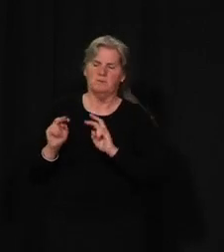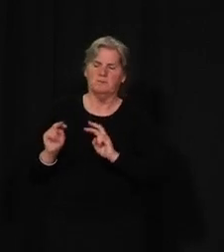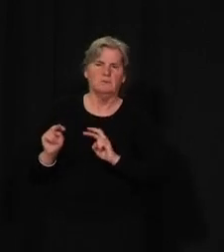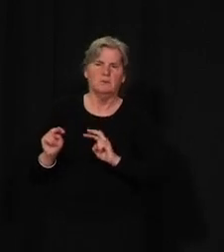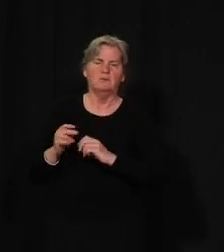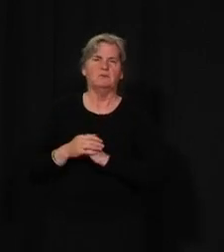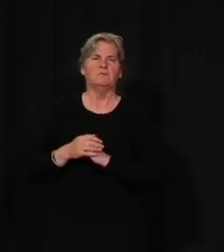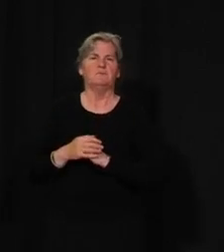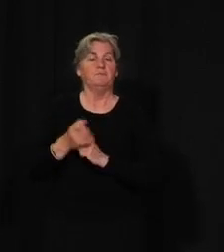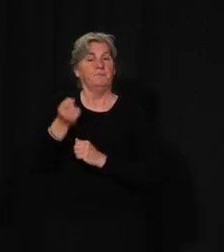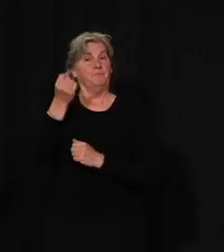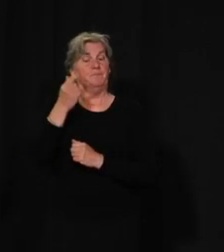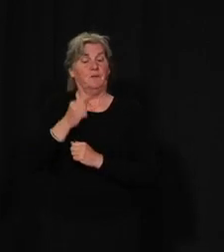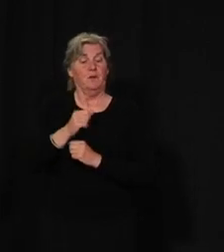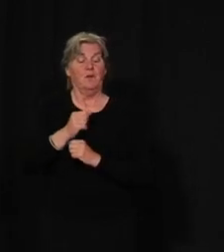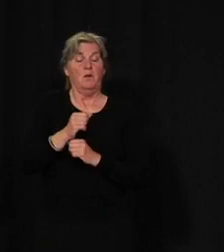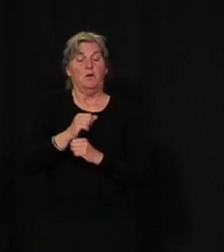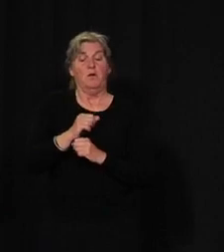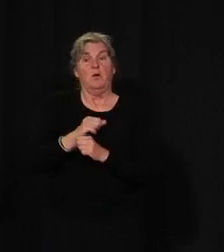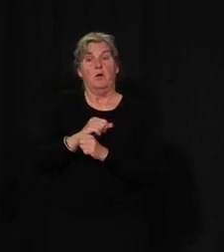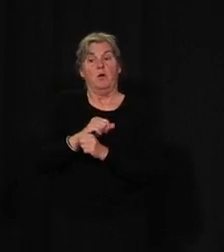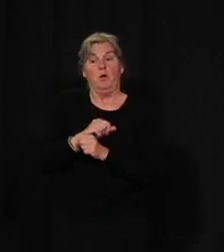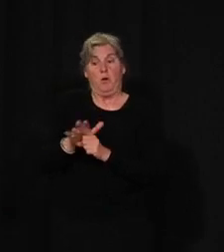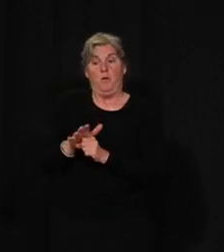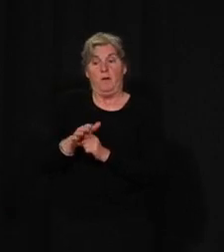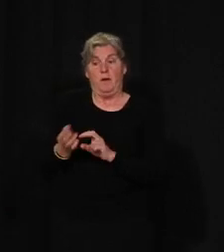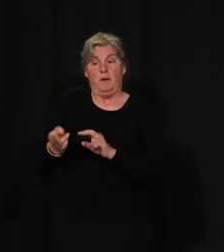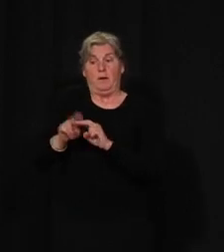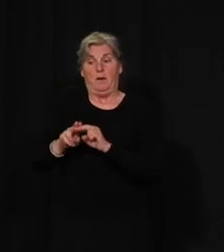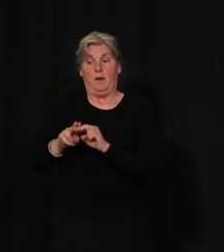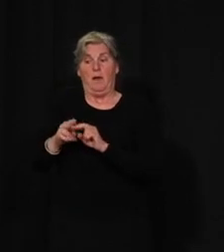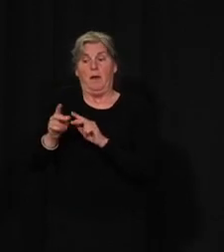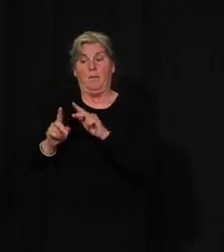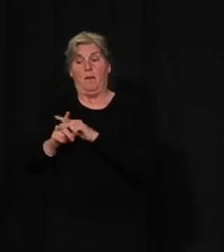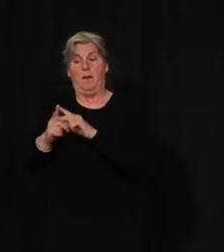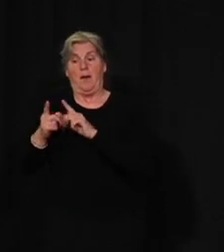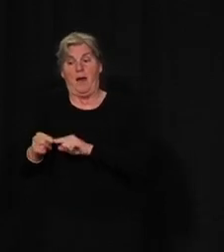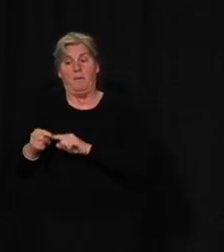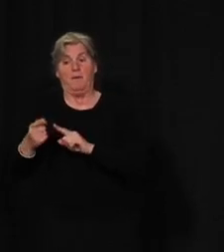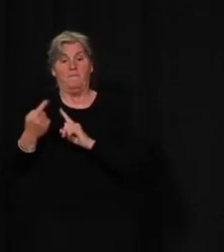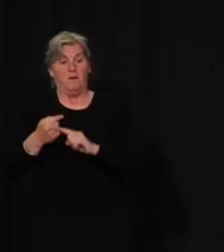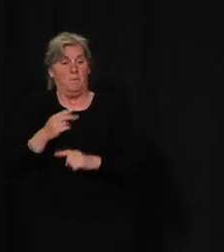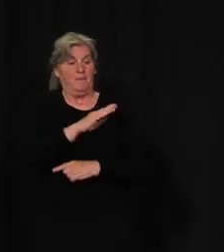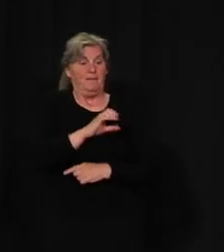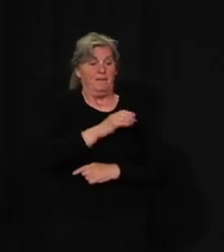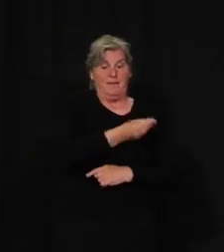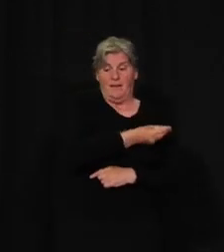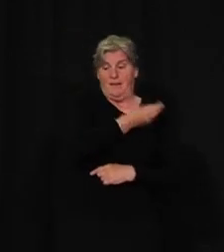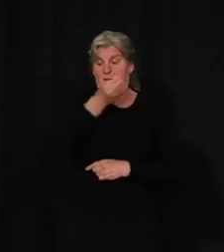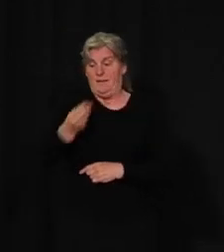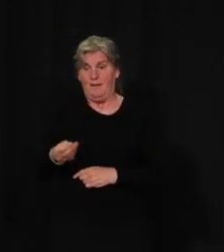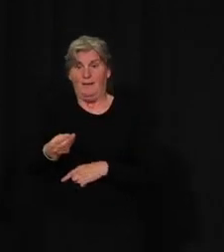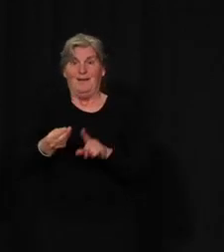risk of COVID introduction is vy small, perhaps negligible from C based on current epidemiology,